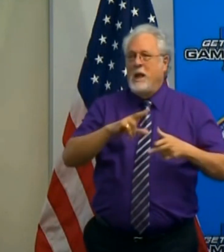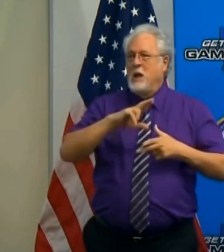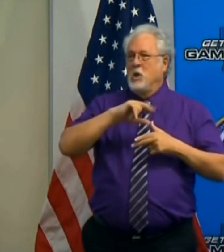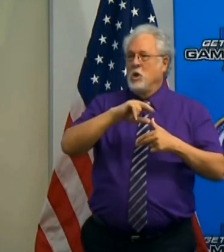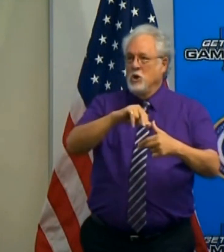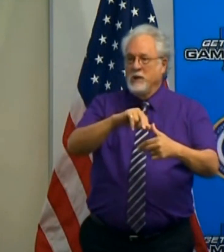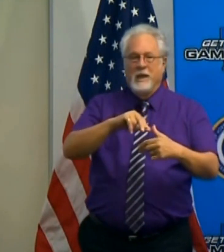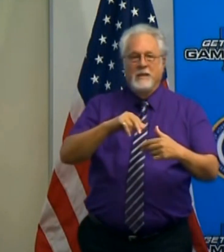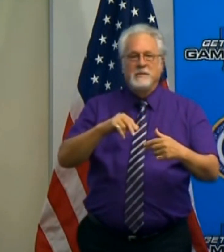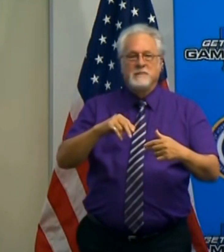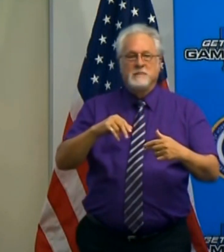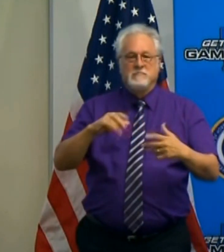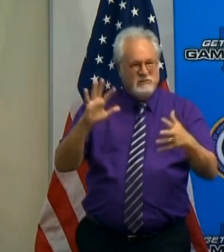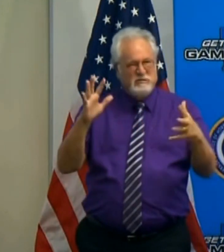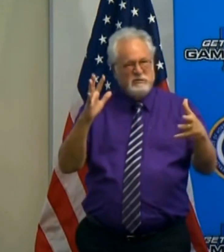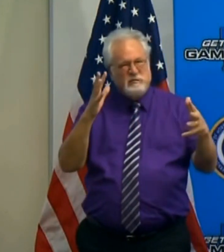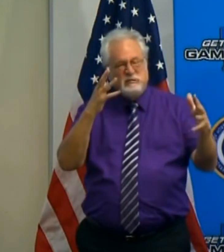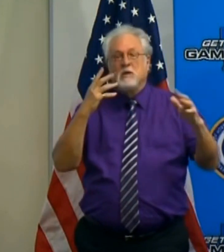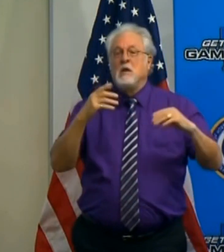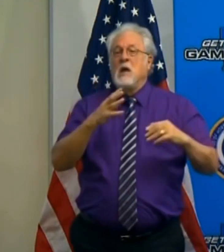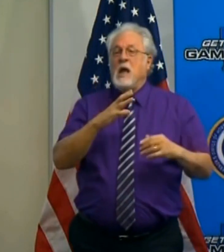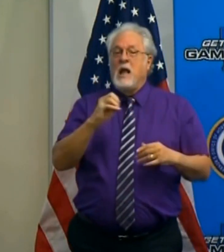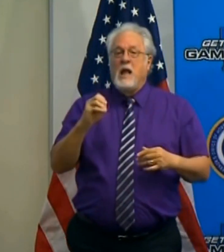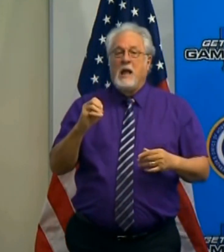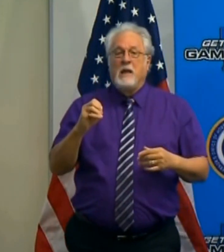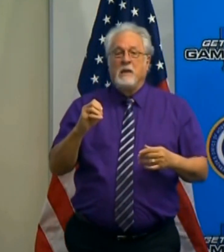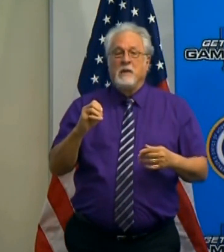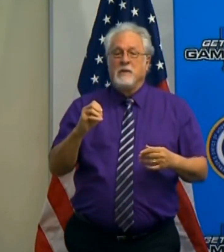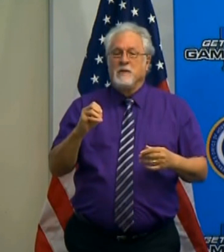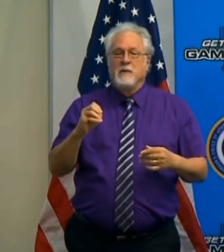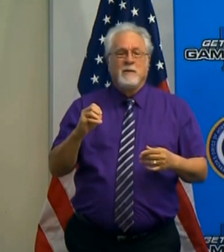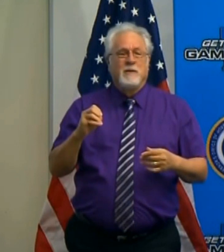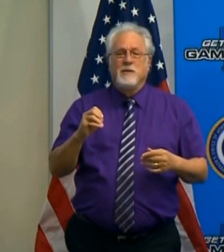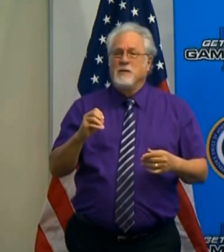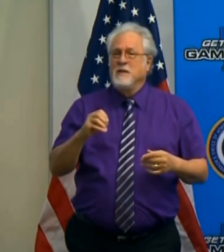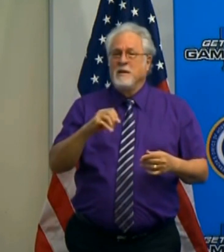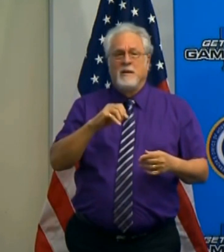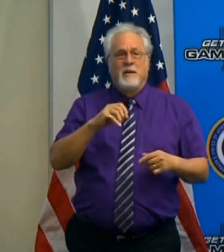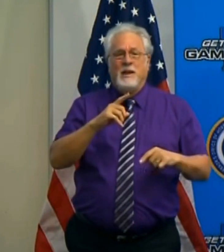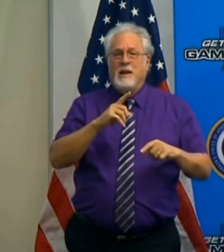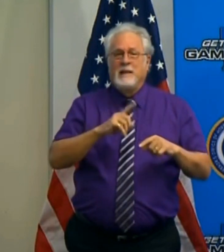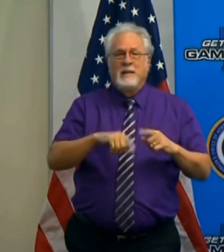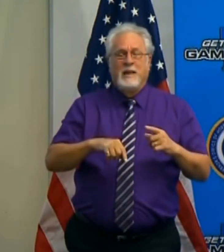is is raging um and so you're you're not gonna gonna be able to beg yourself of